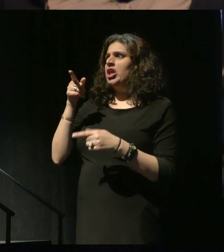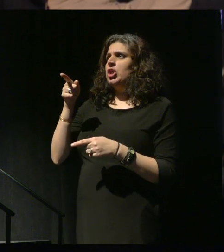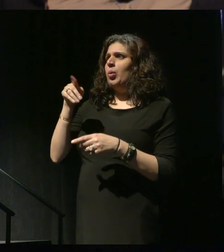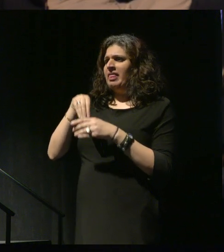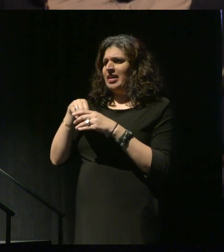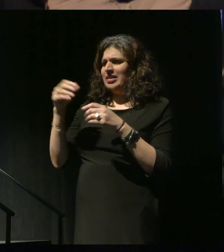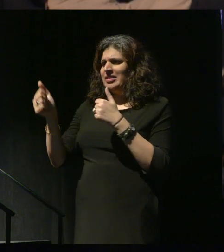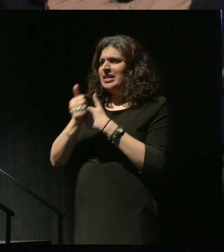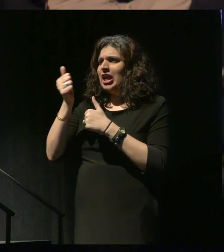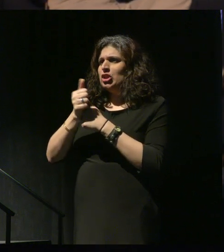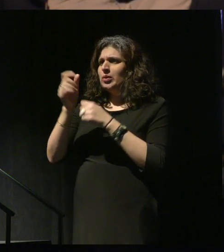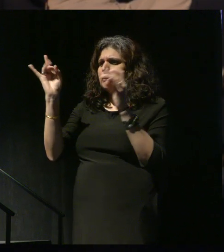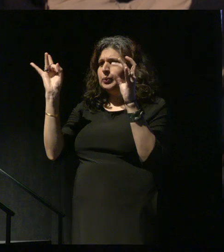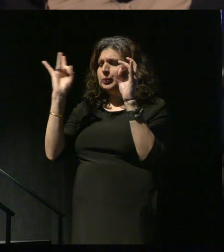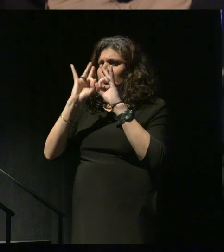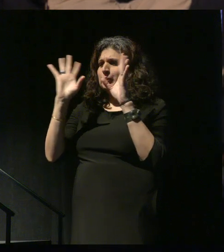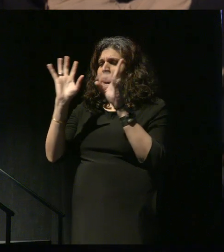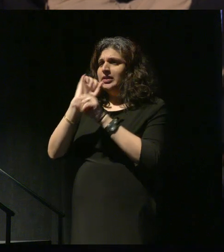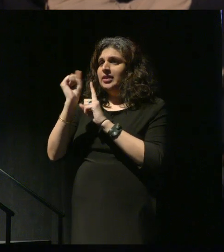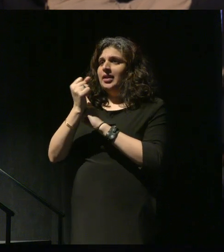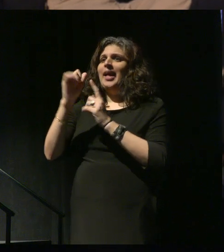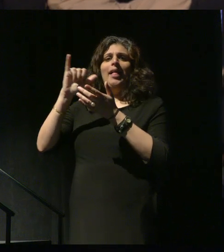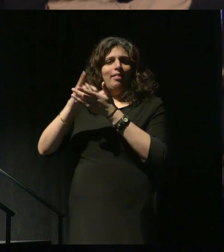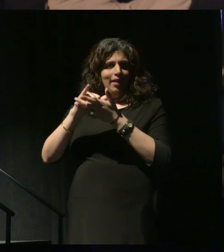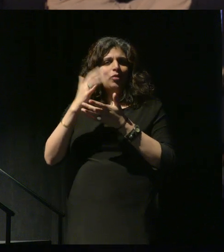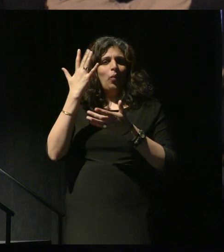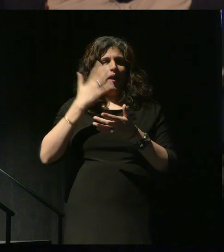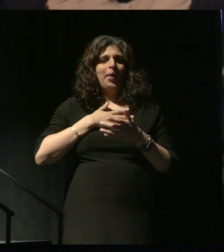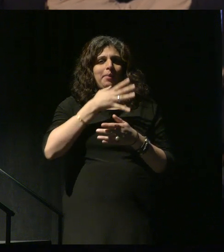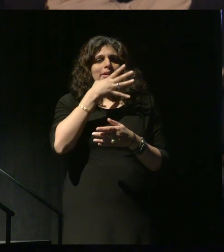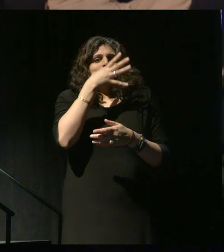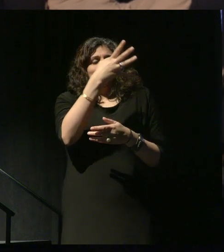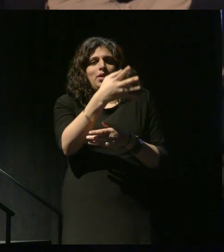which is why my grandmother, you know my mother,